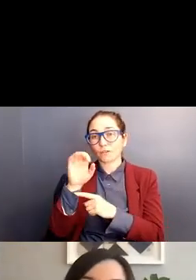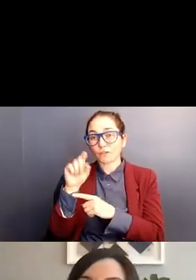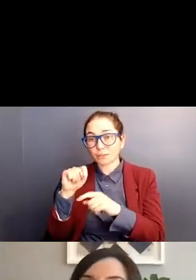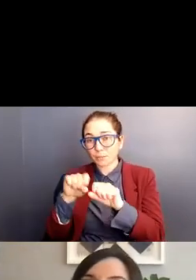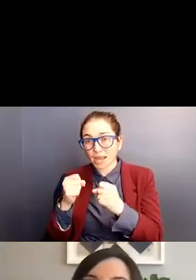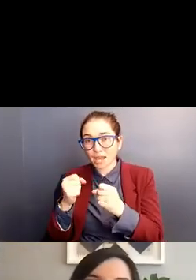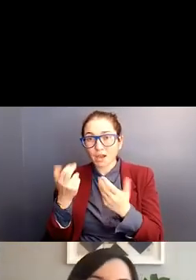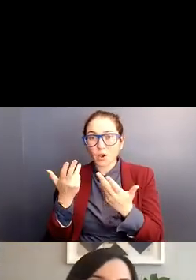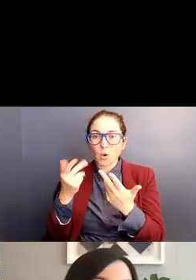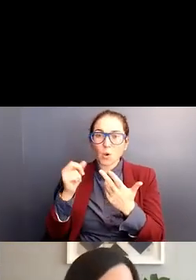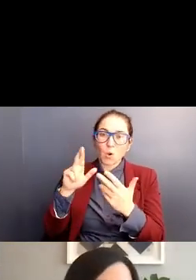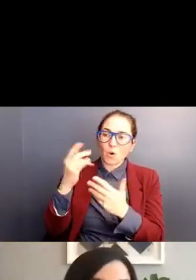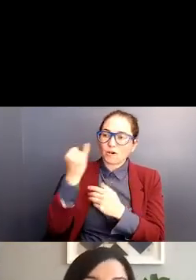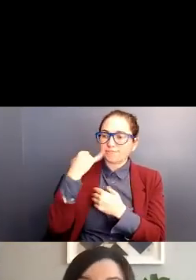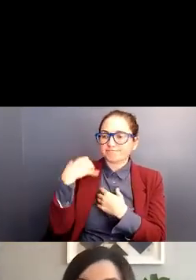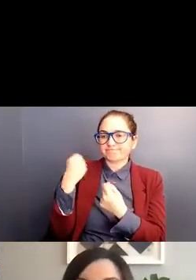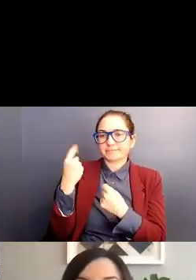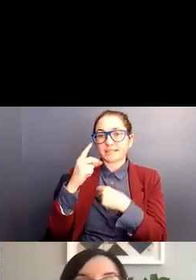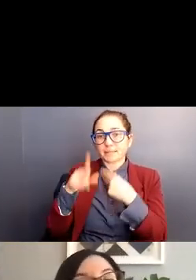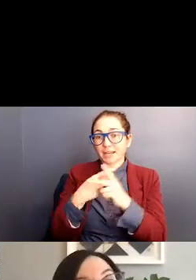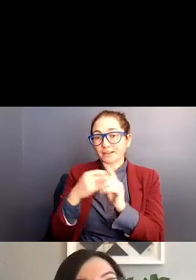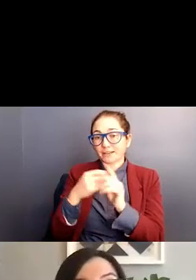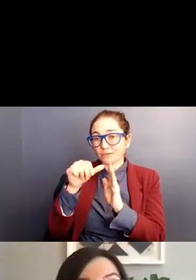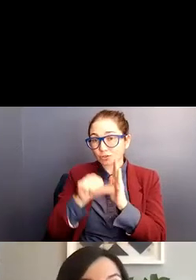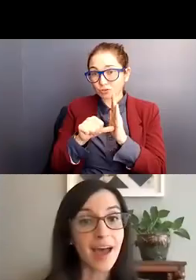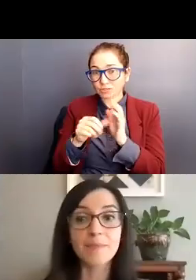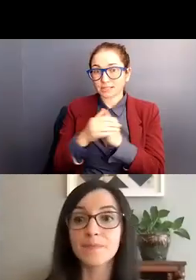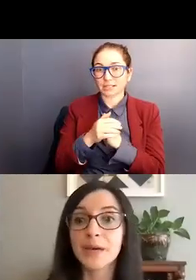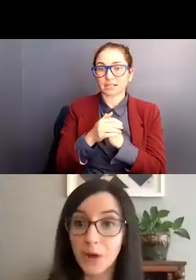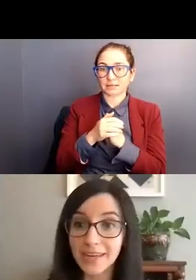recovering from some sort of surgery, or even being pregnant